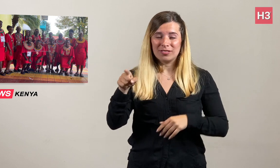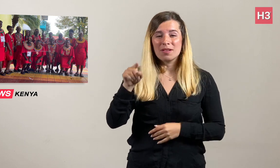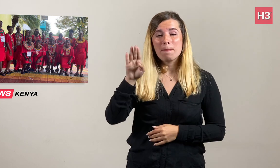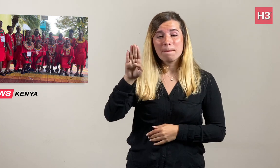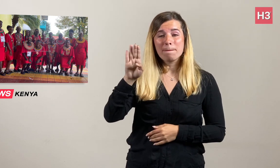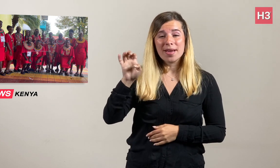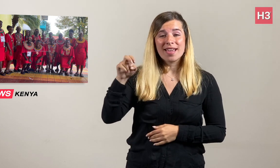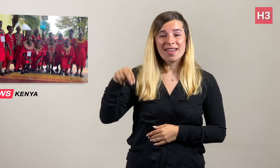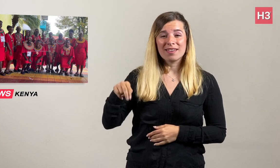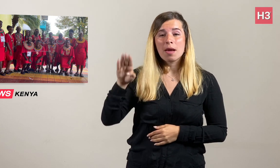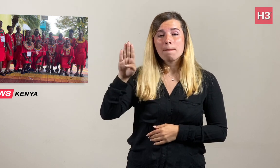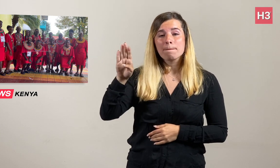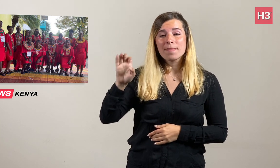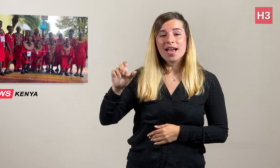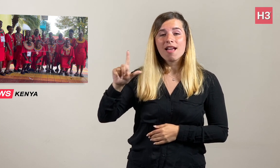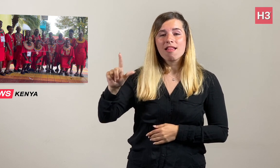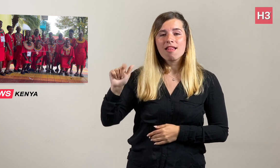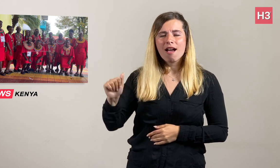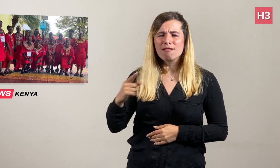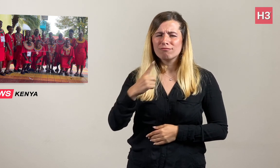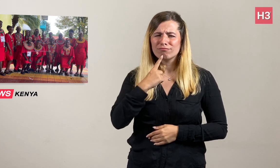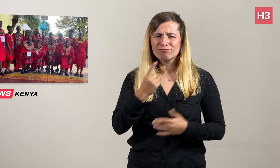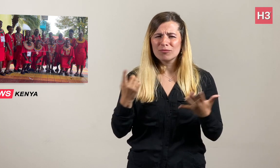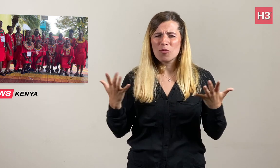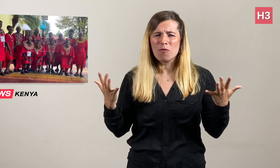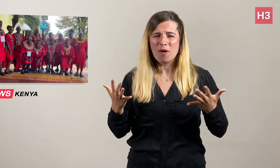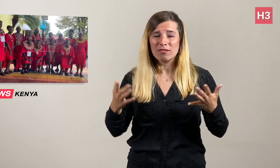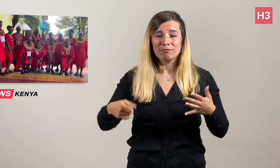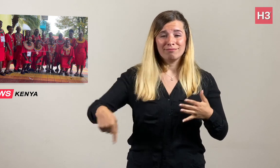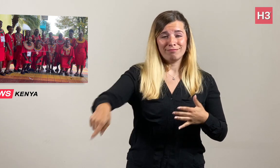"The team is about 80 percent ready.